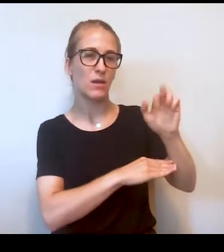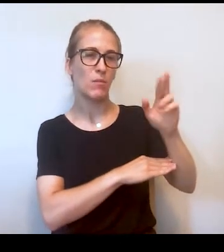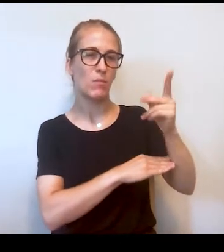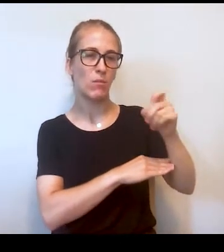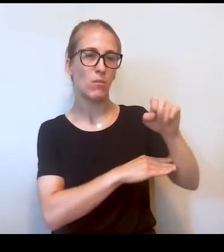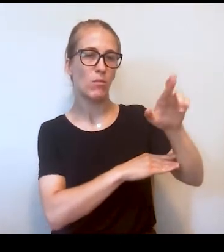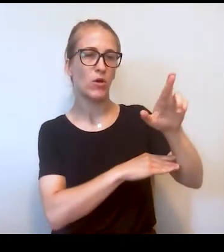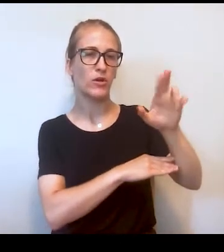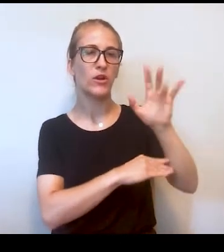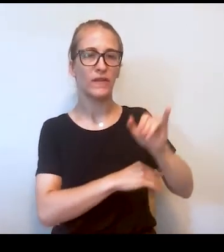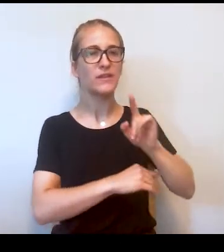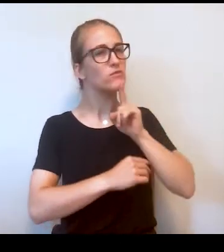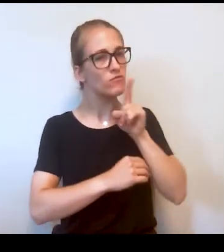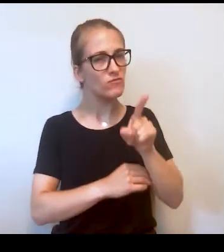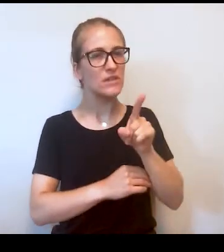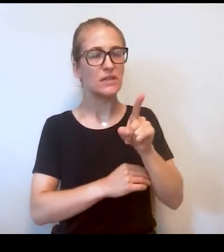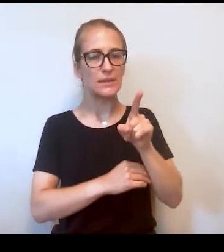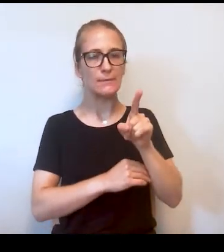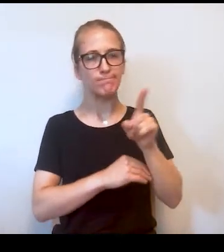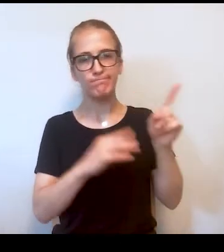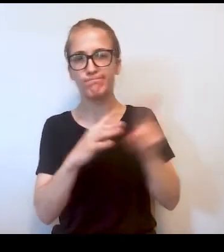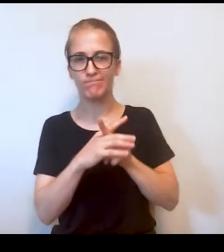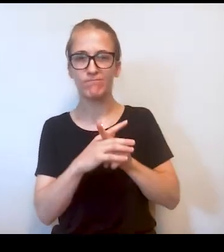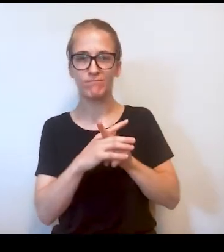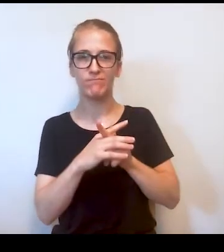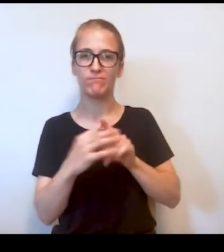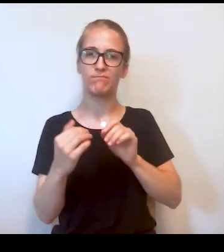is what has lent itself to people maybe thinking